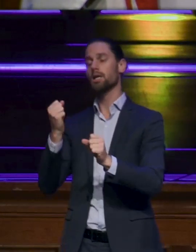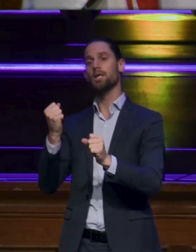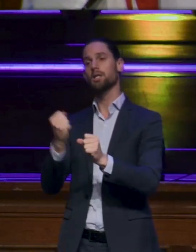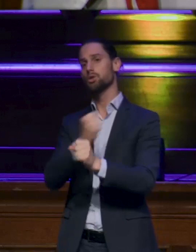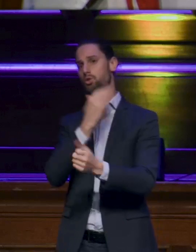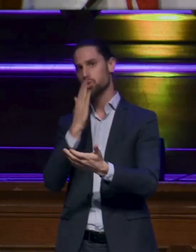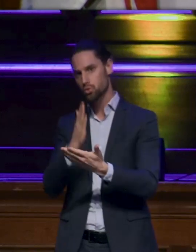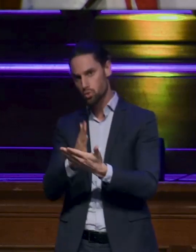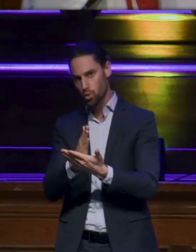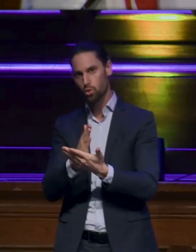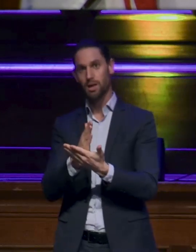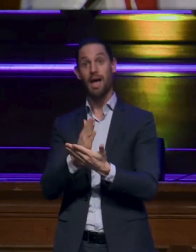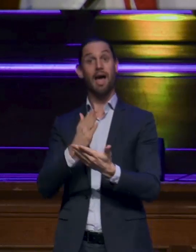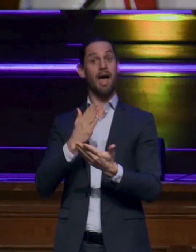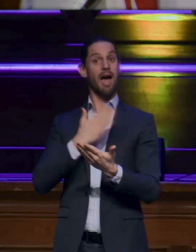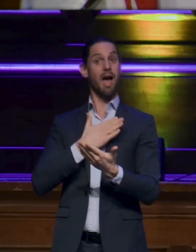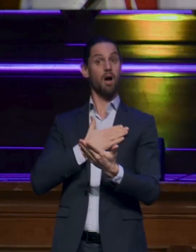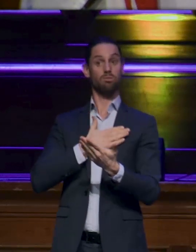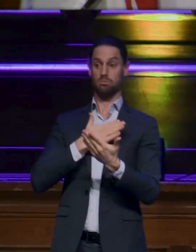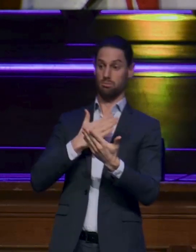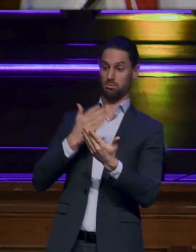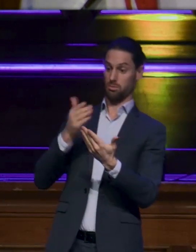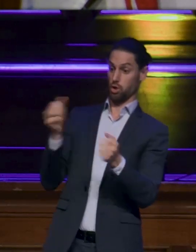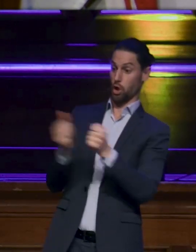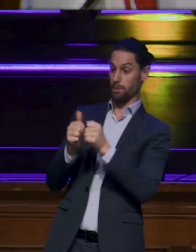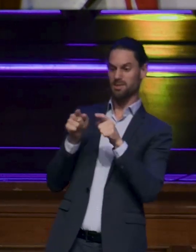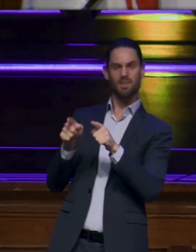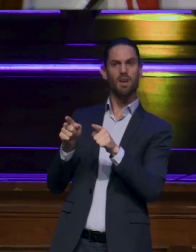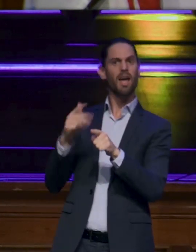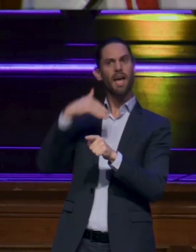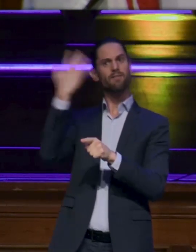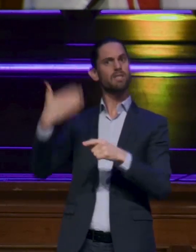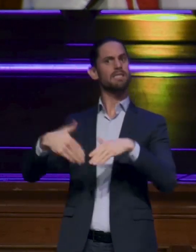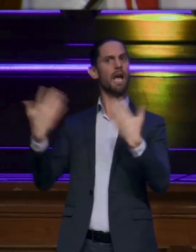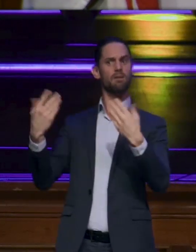treaty is a living document that we on a daily basis are recognizing and living its